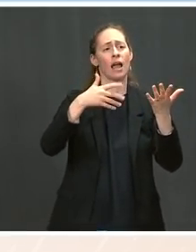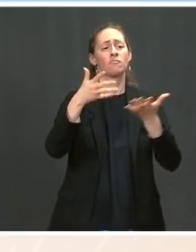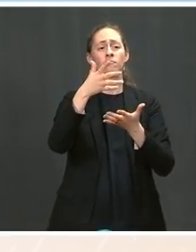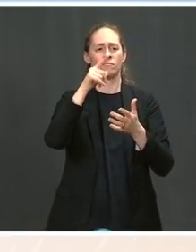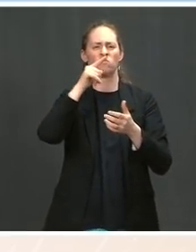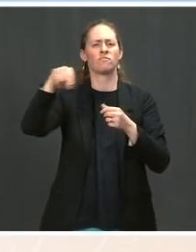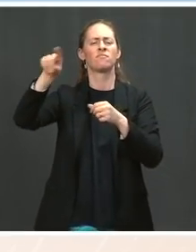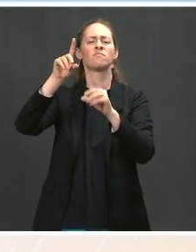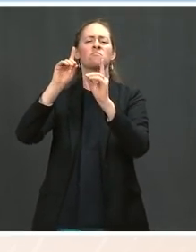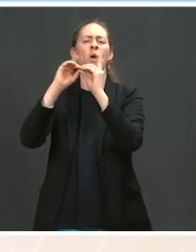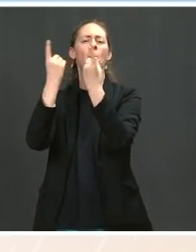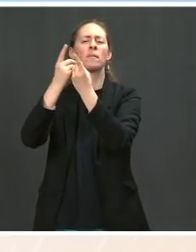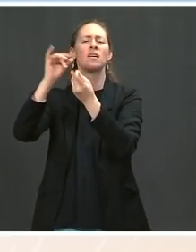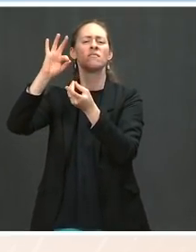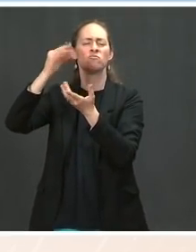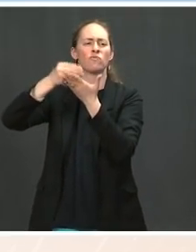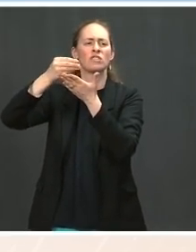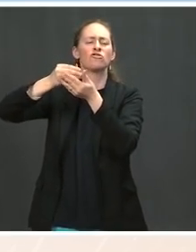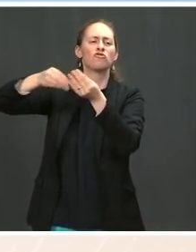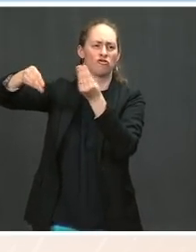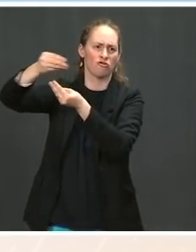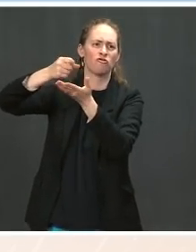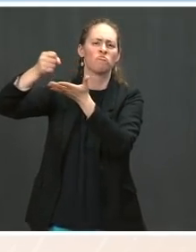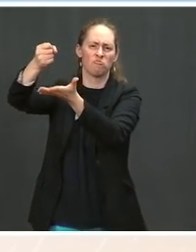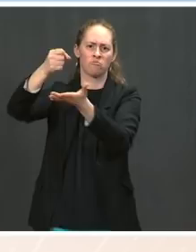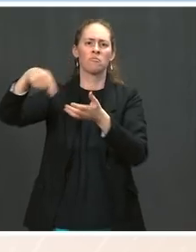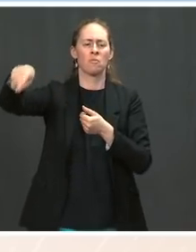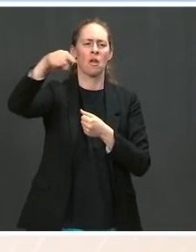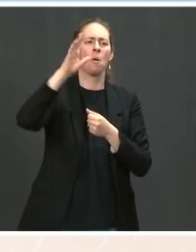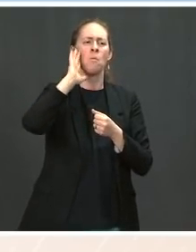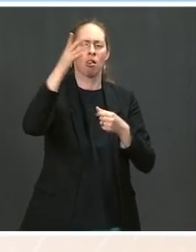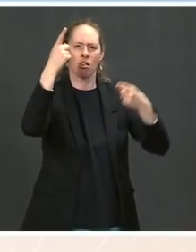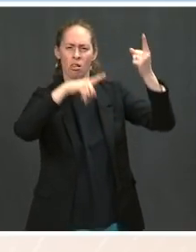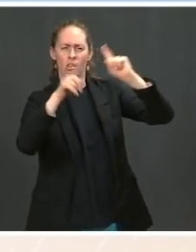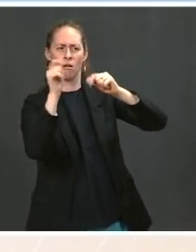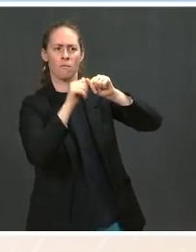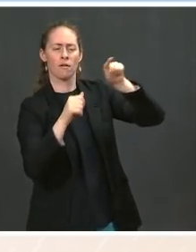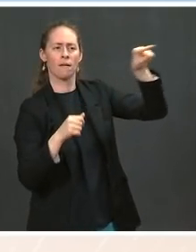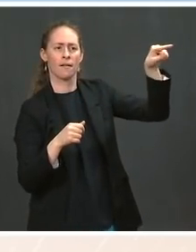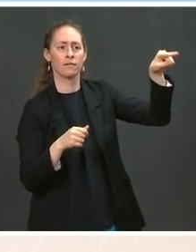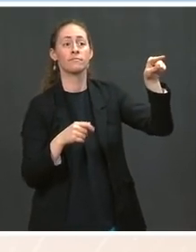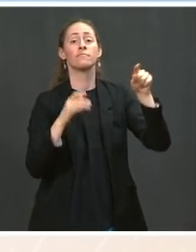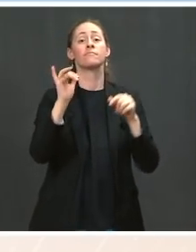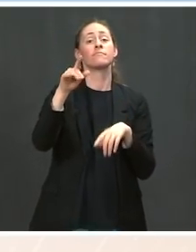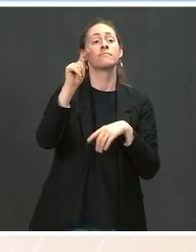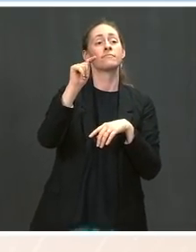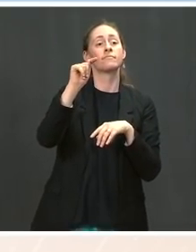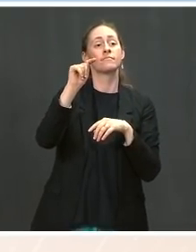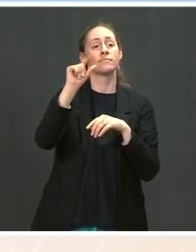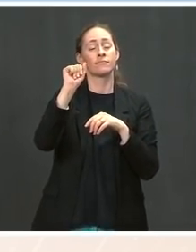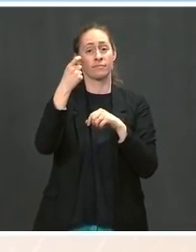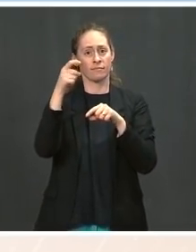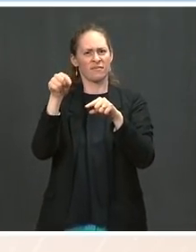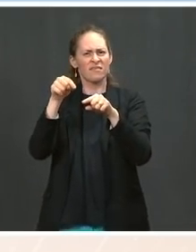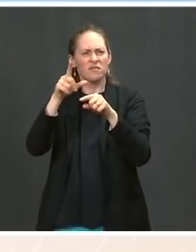The reason the global minimum tax was proposed was because the administration -- Secretary Yellen and others -- felt it was important to end the race